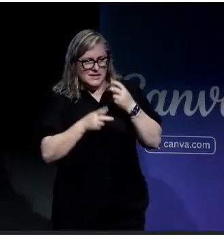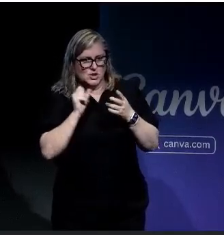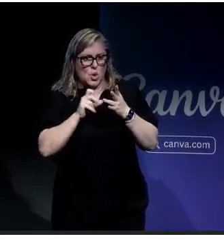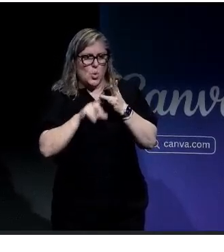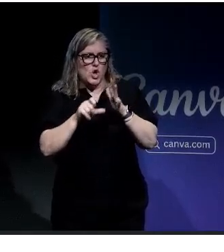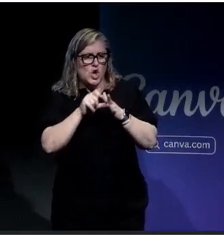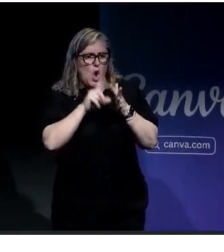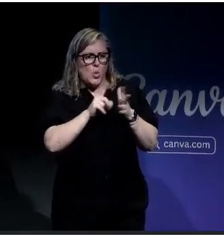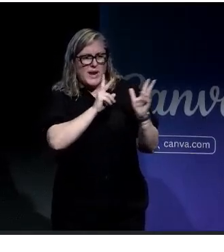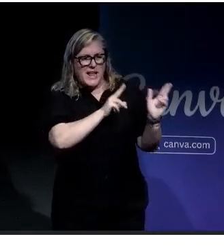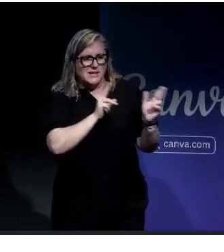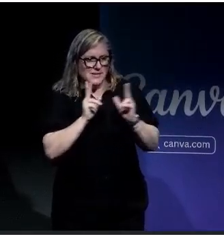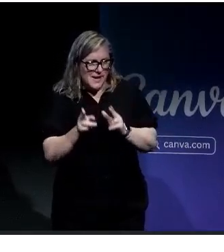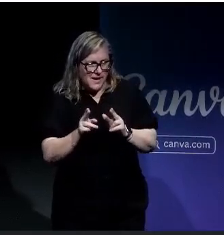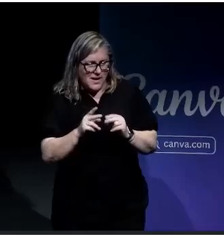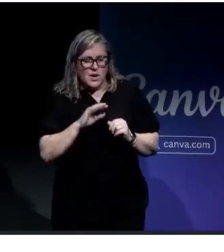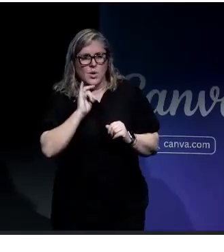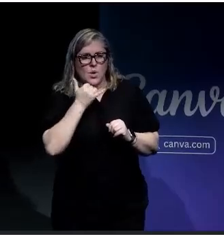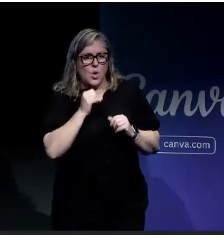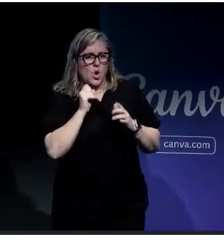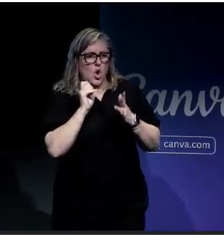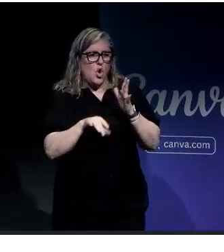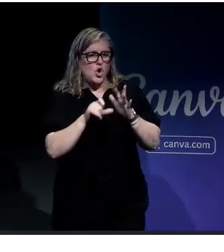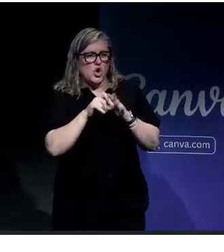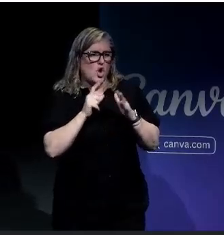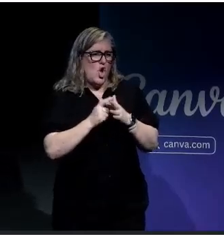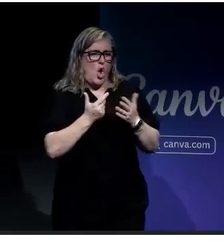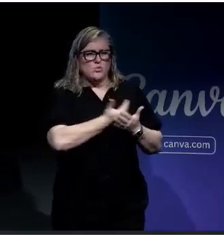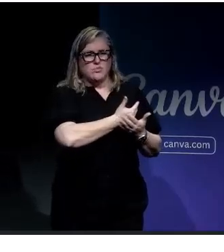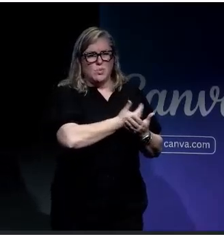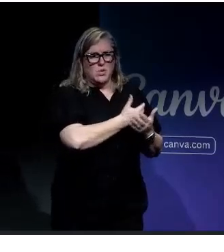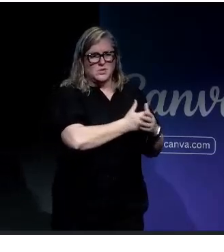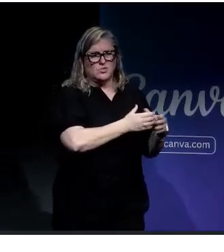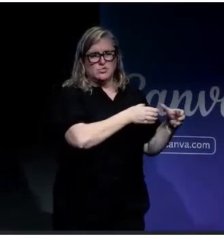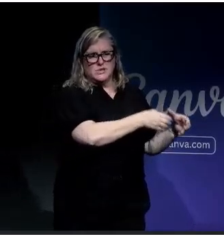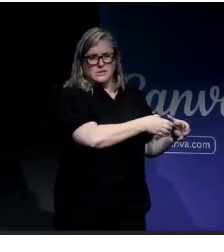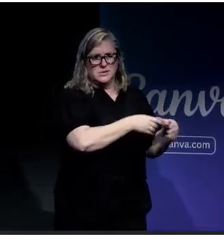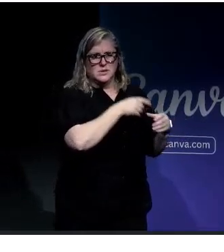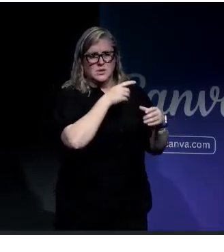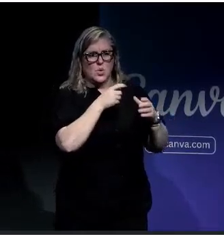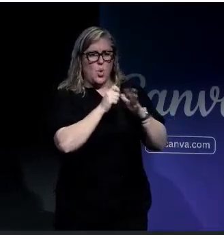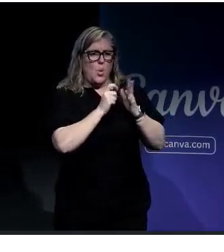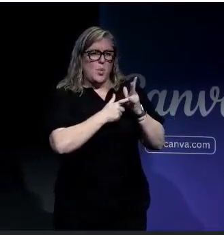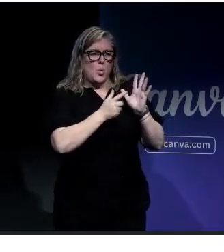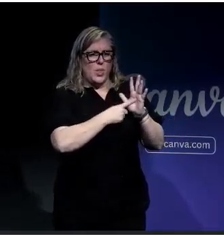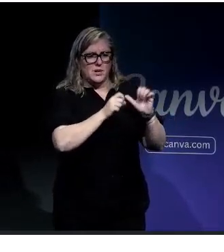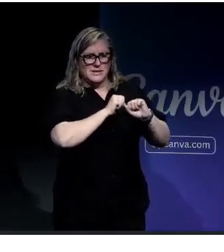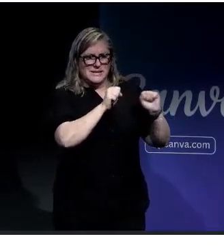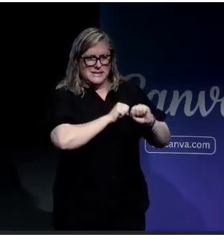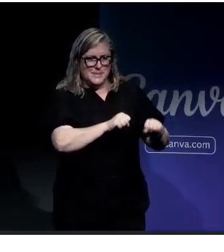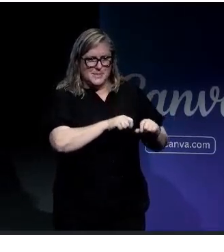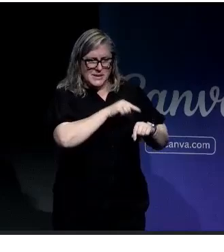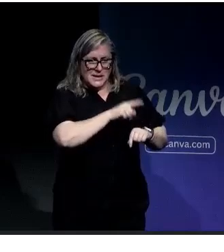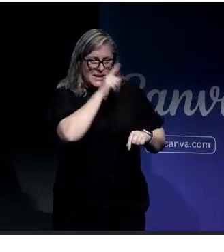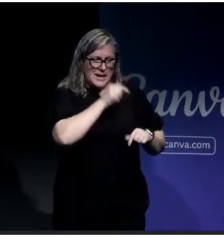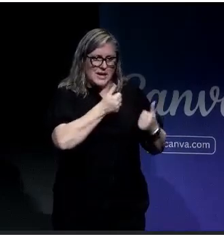Uh, or it might be in your code repository or pull request system where you can use those, um, potential errors that it's finding.